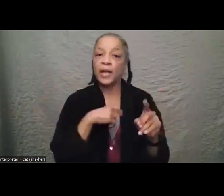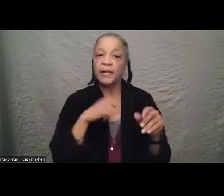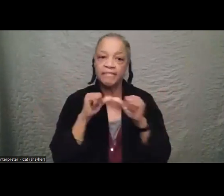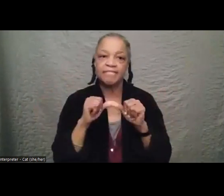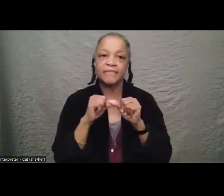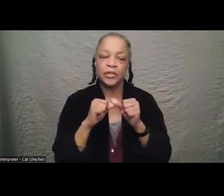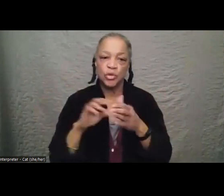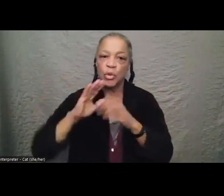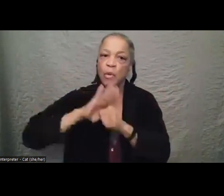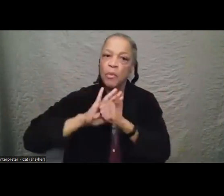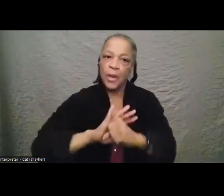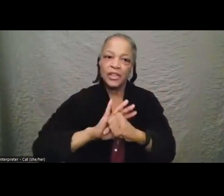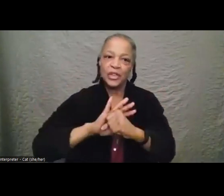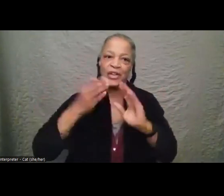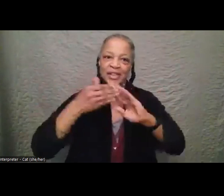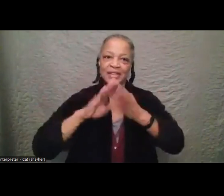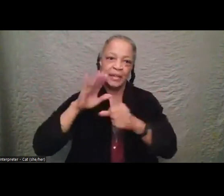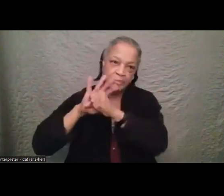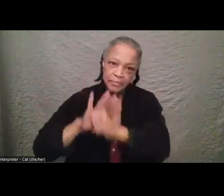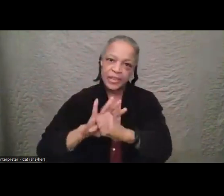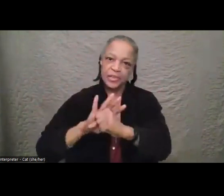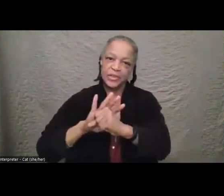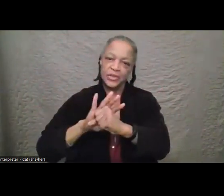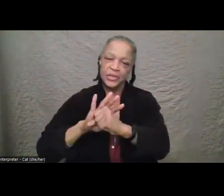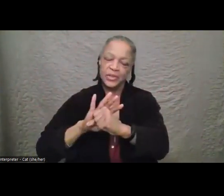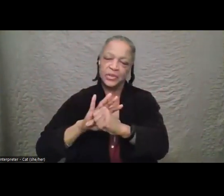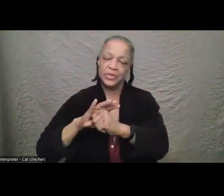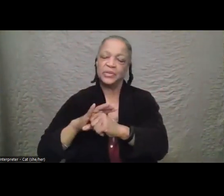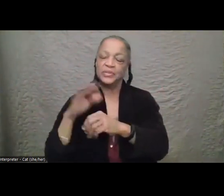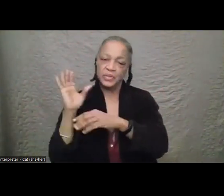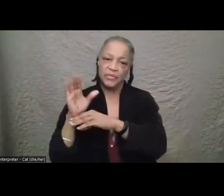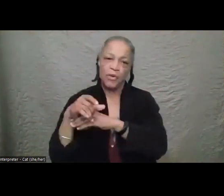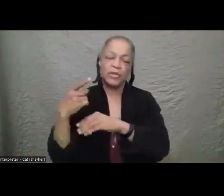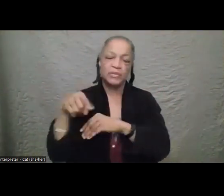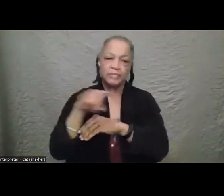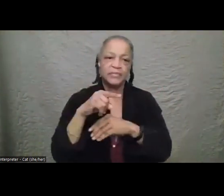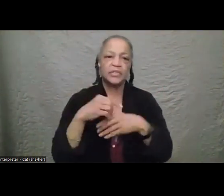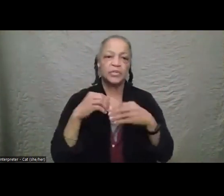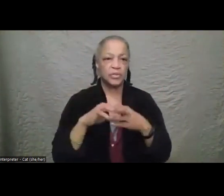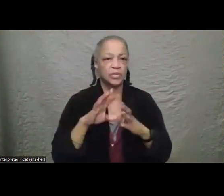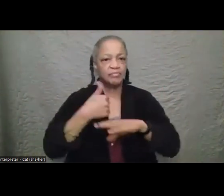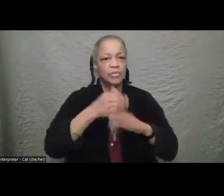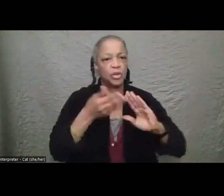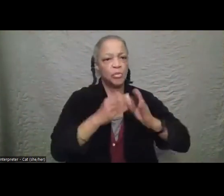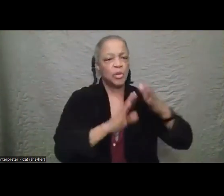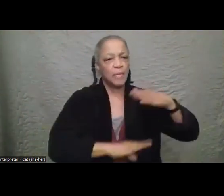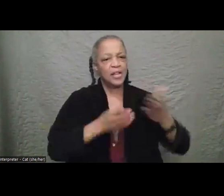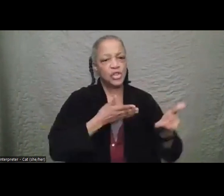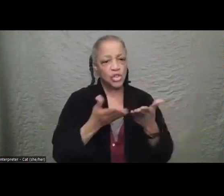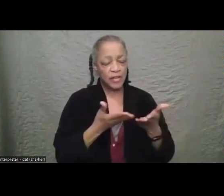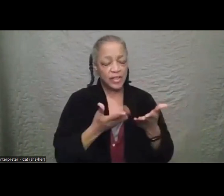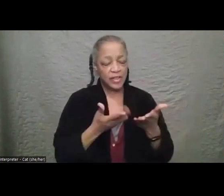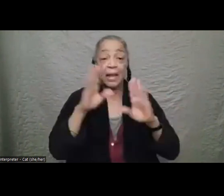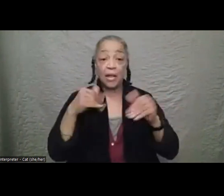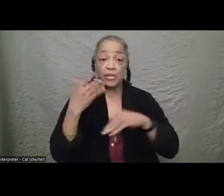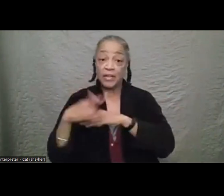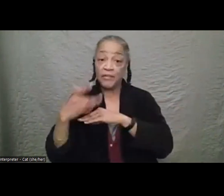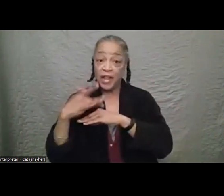on the city to make sure there are community-based services and housing available to get folks